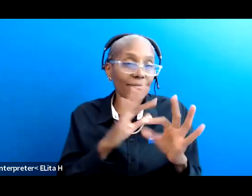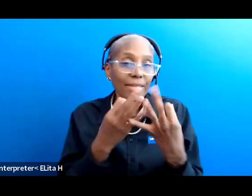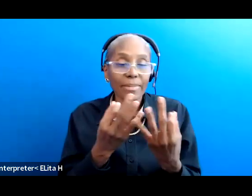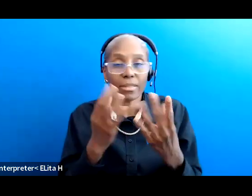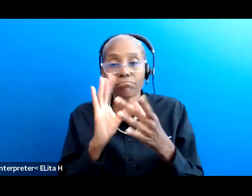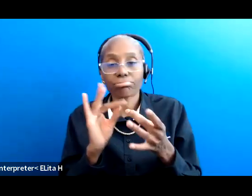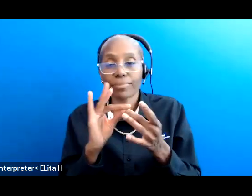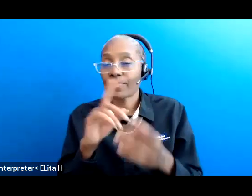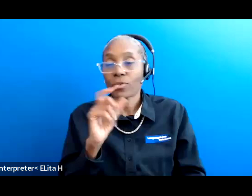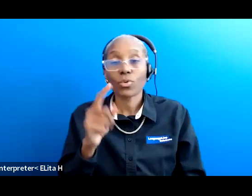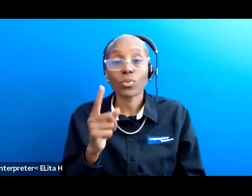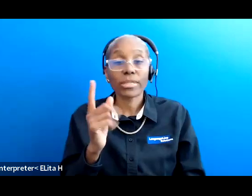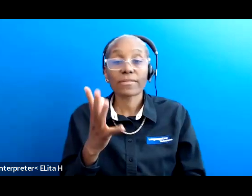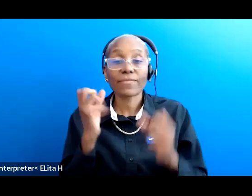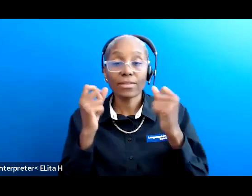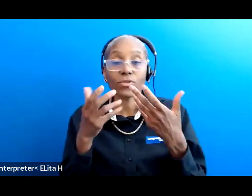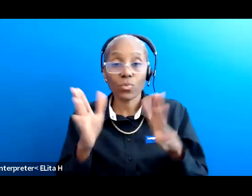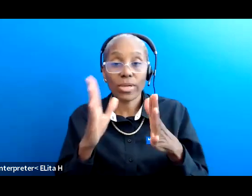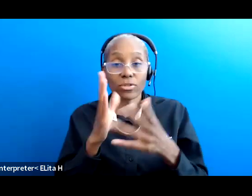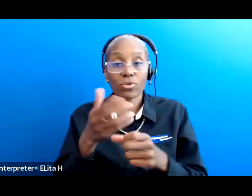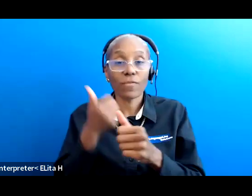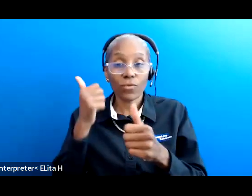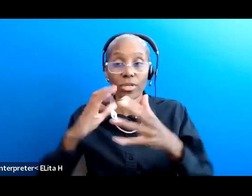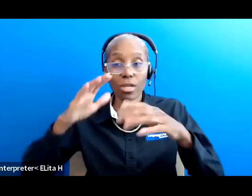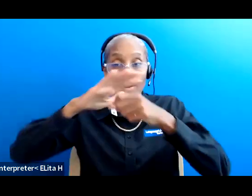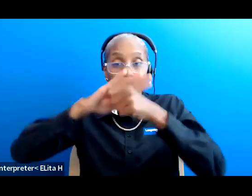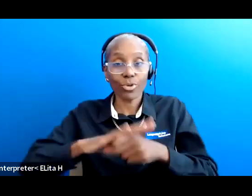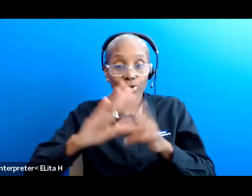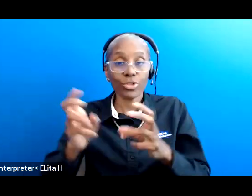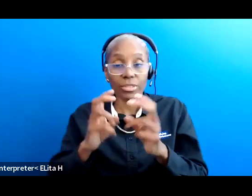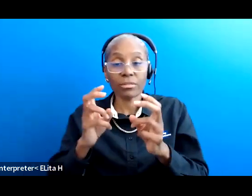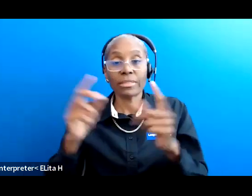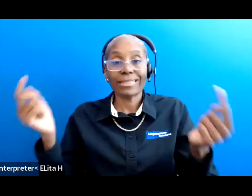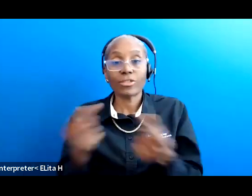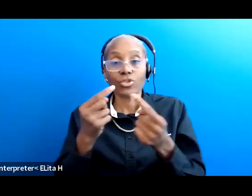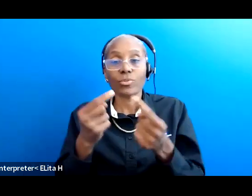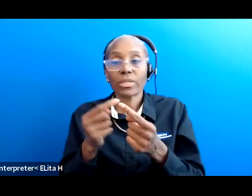But the quickest way to get rid of a pressure injury is to stay off of it. Sometimes people will stay off of it.